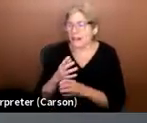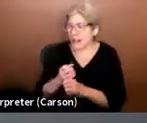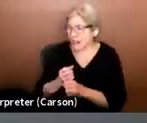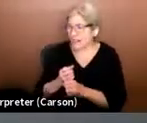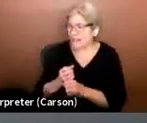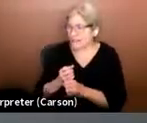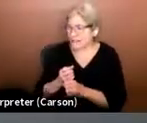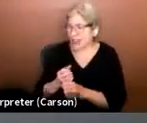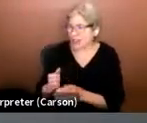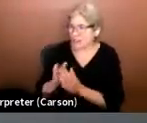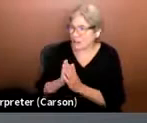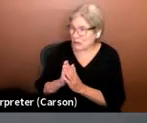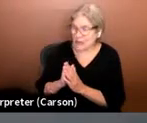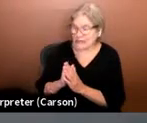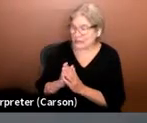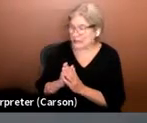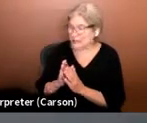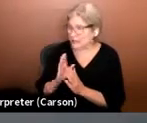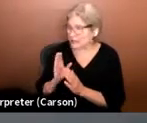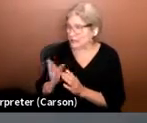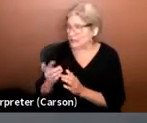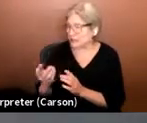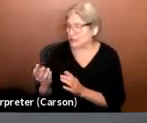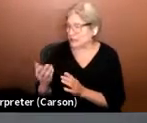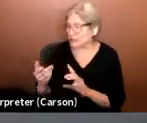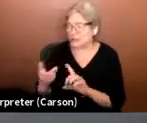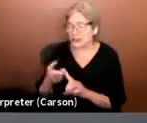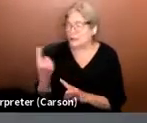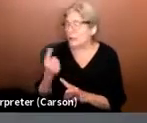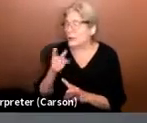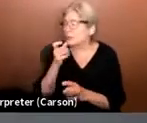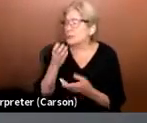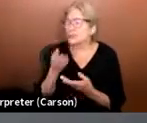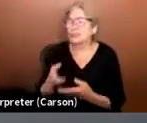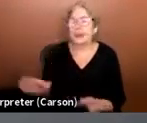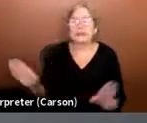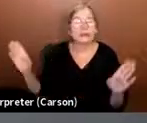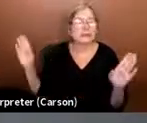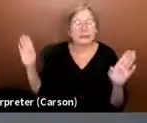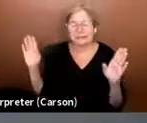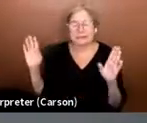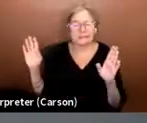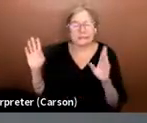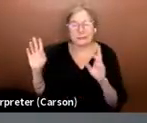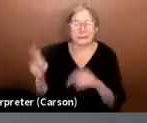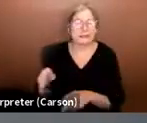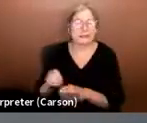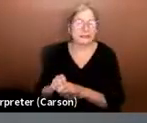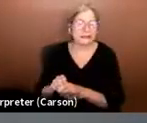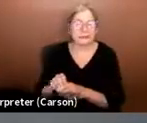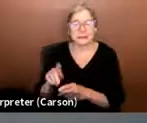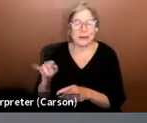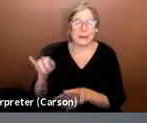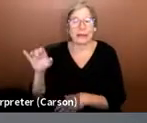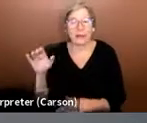request from someone who is just a general member of the public. Someone who themselves is blind or